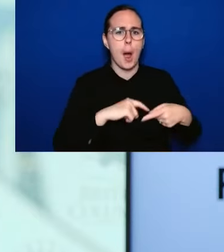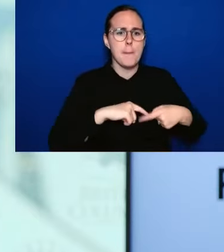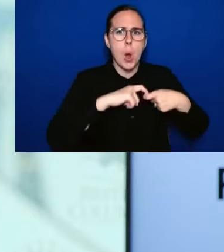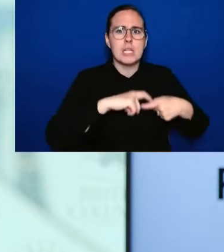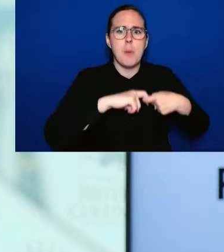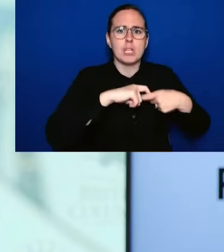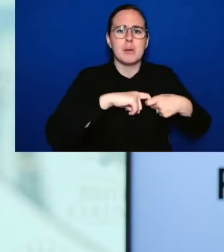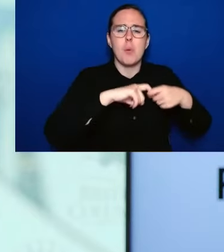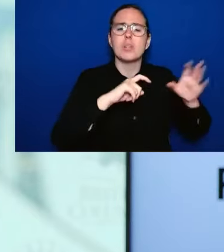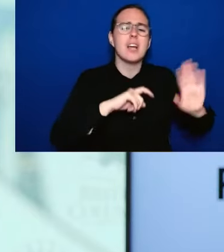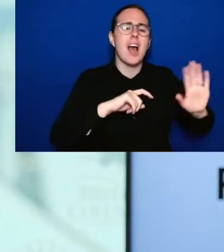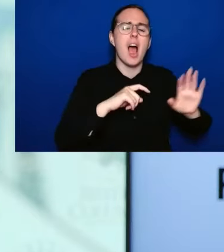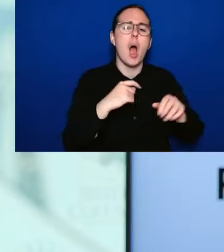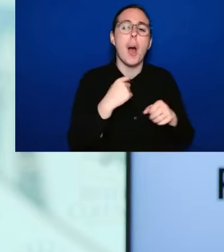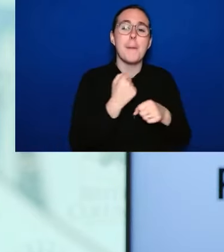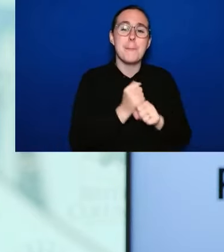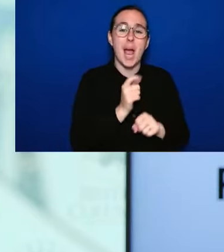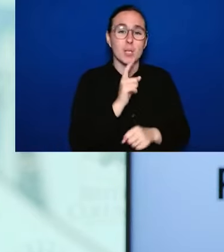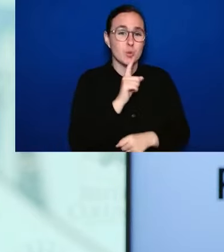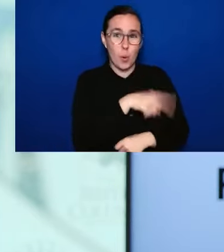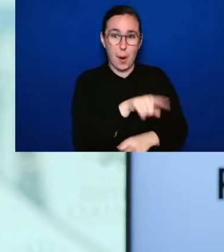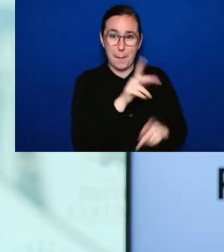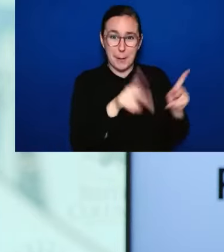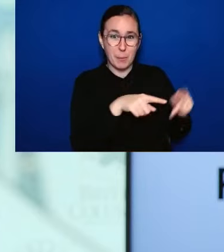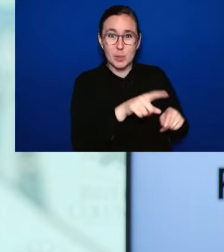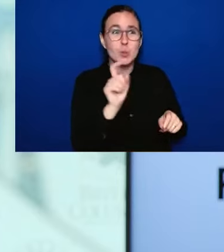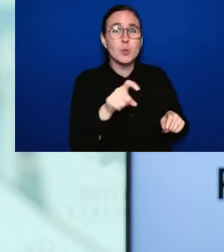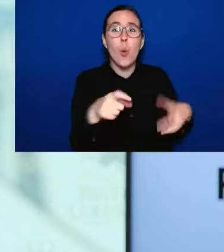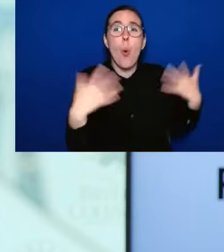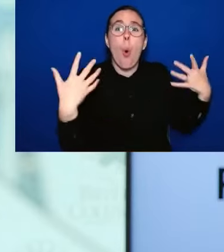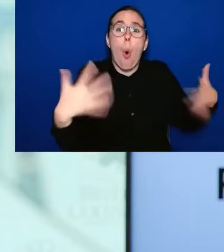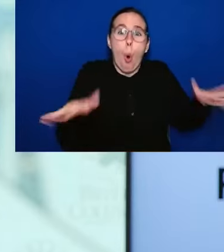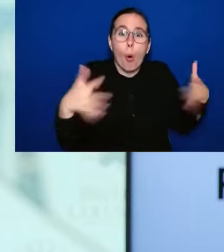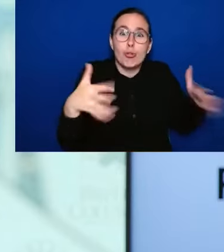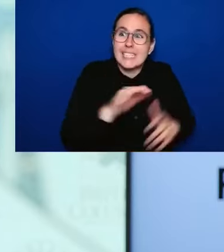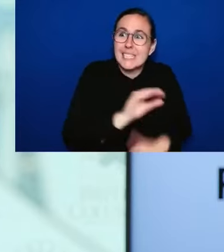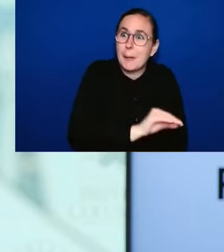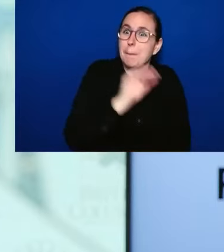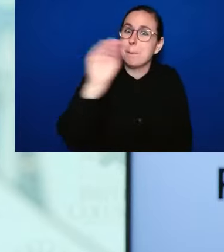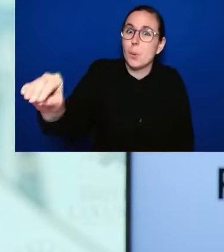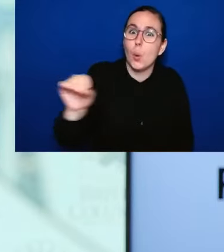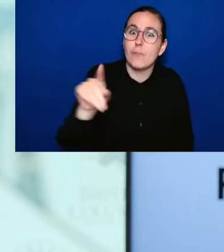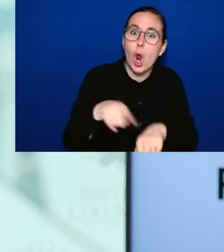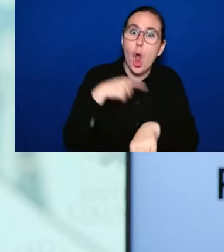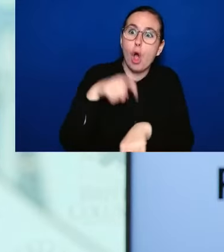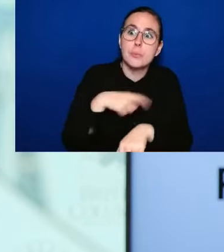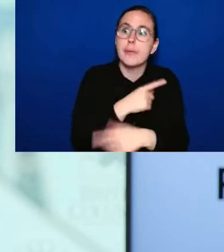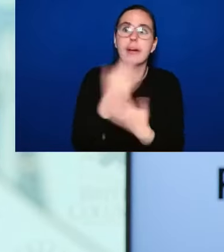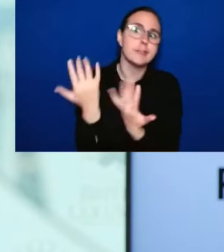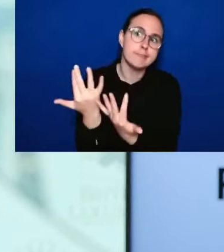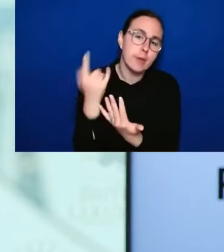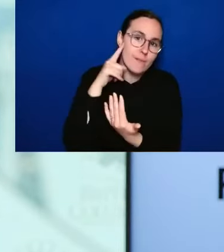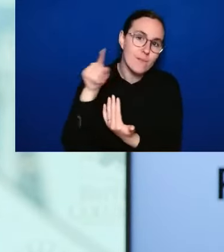care get to one term care. So that those facing hospital can also be there should we have- a